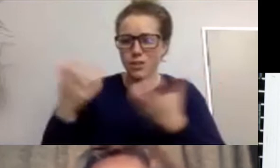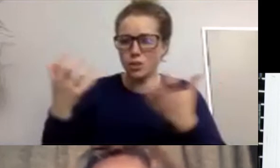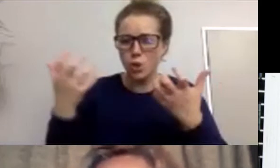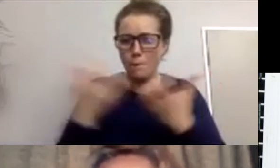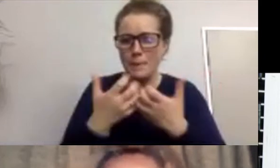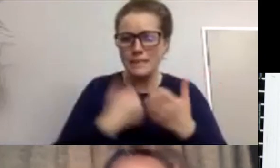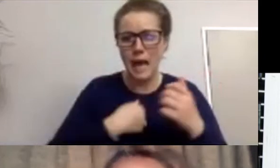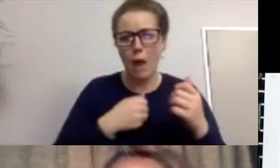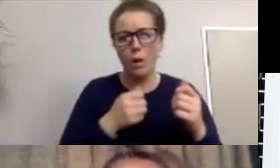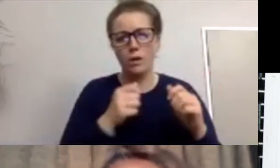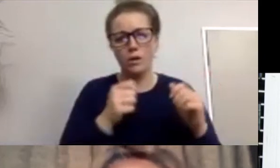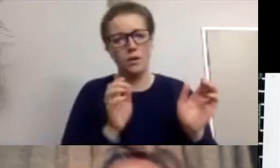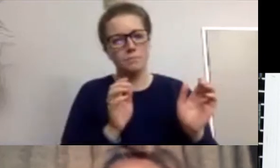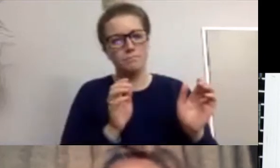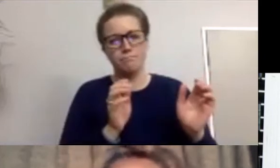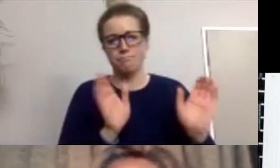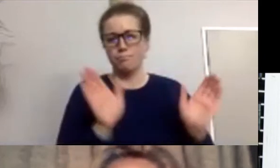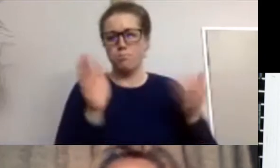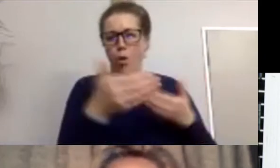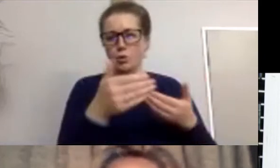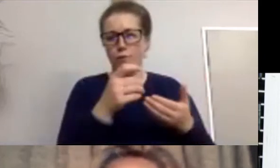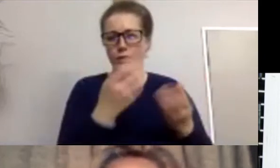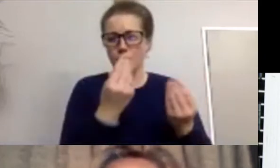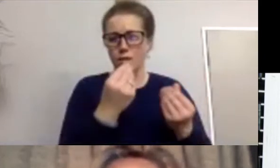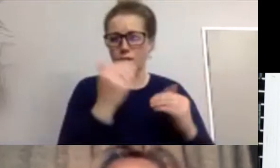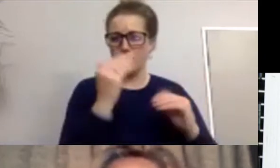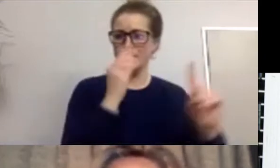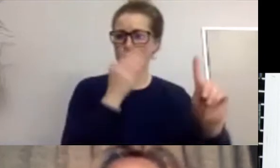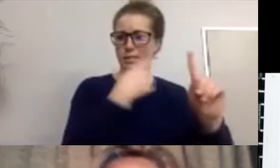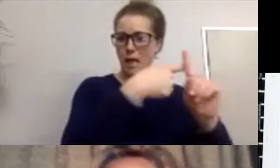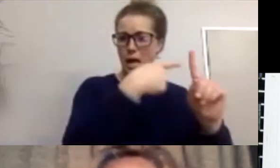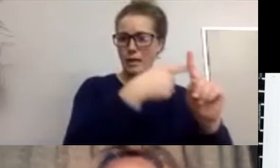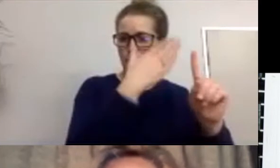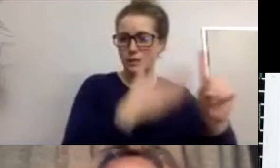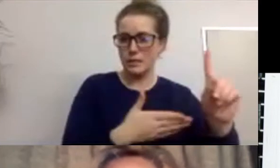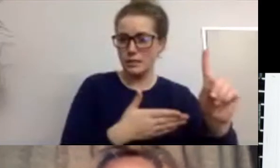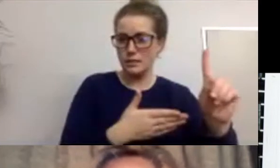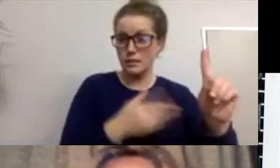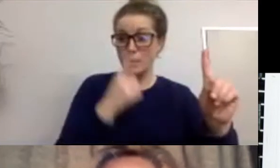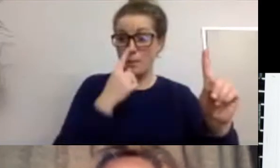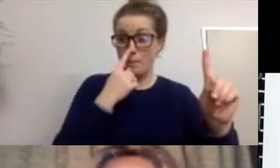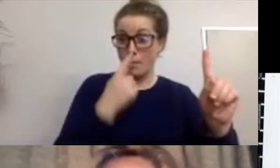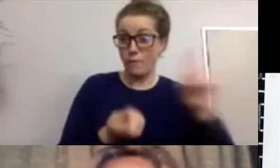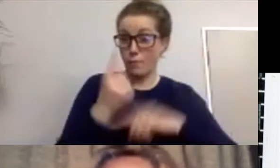But what happened is, you had people that finally had an opportunity to go to a ballet